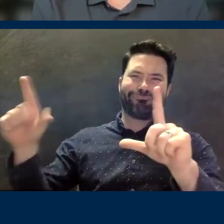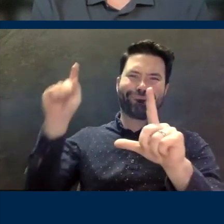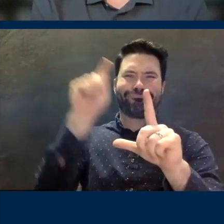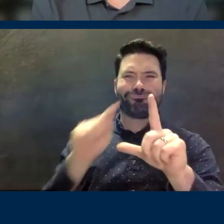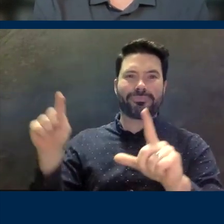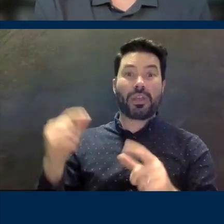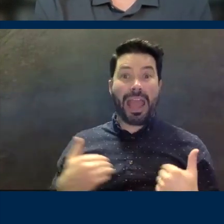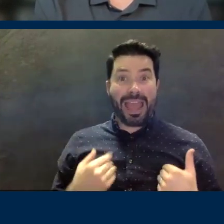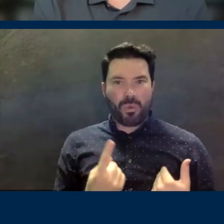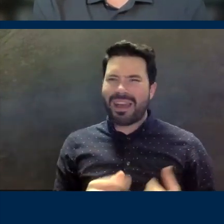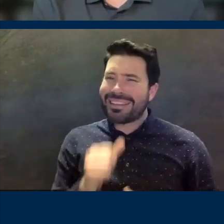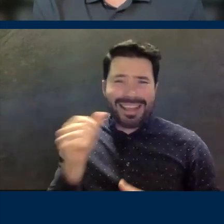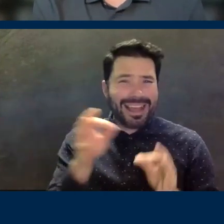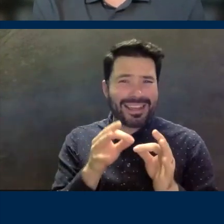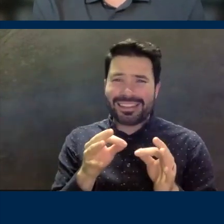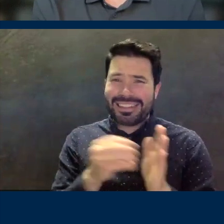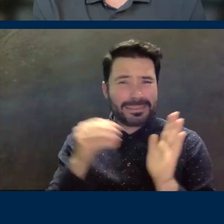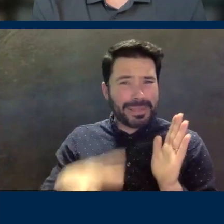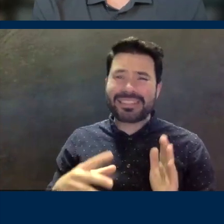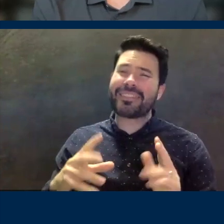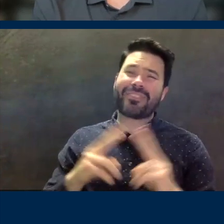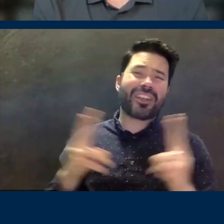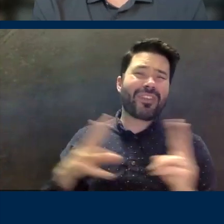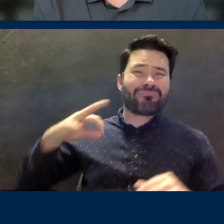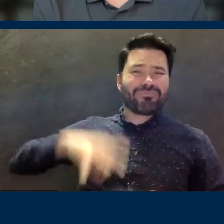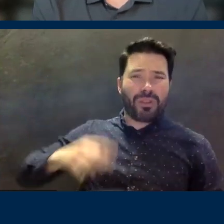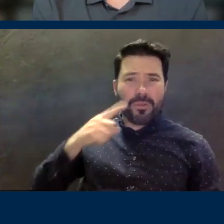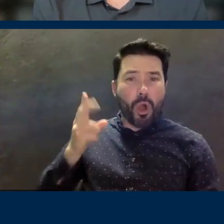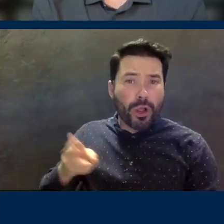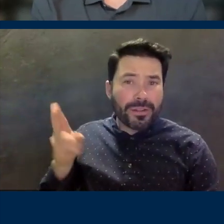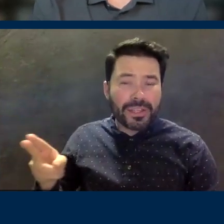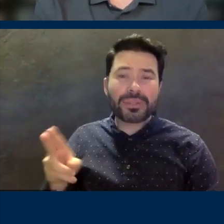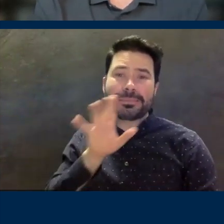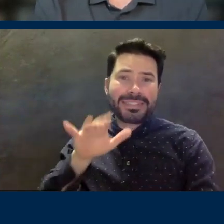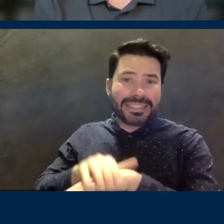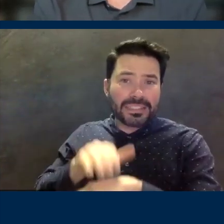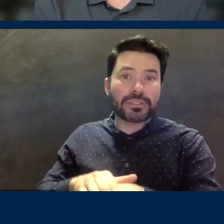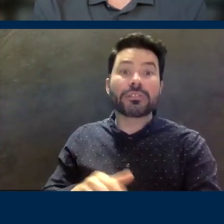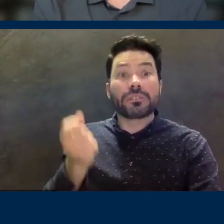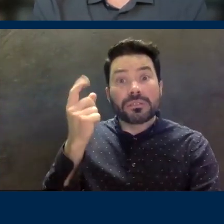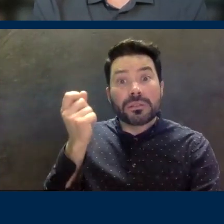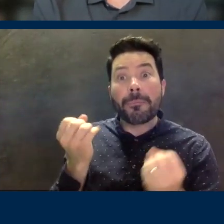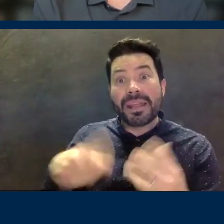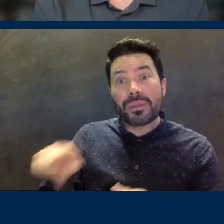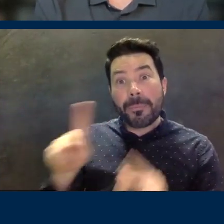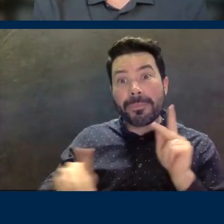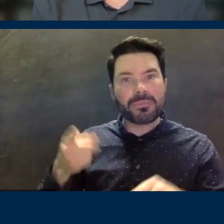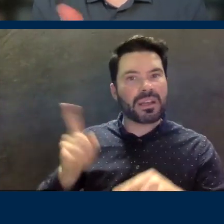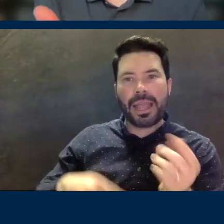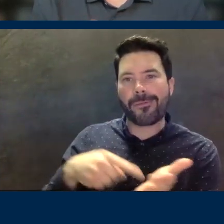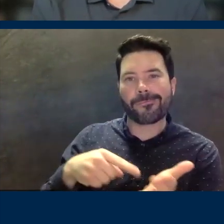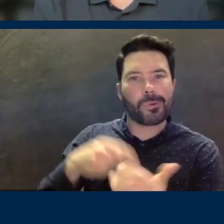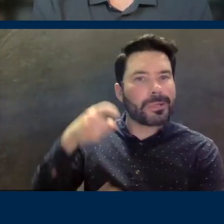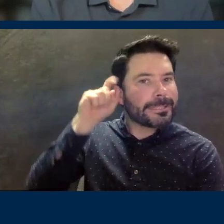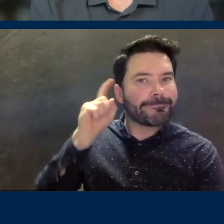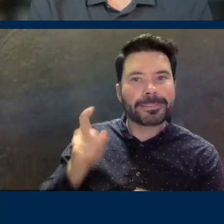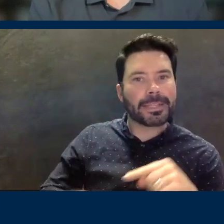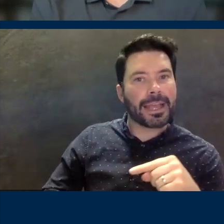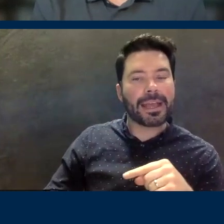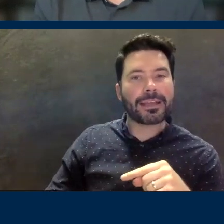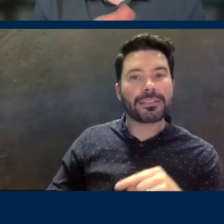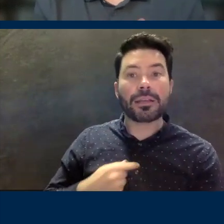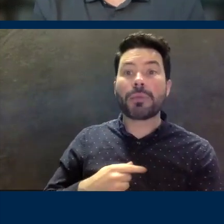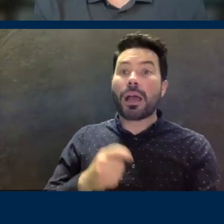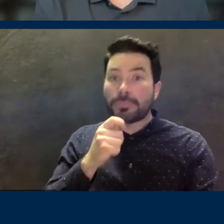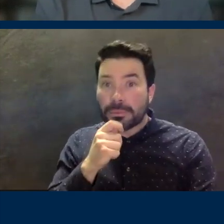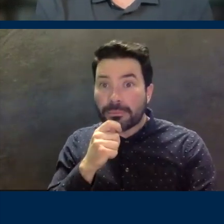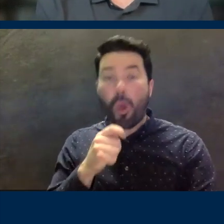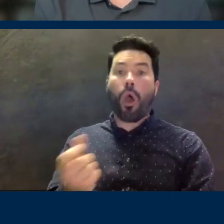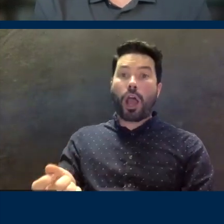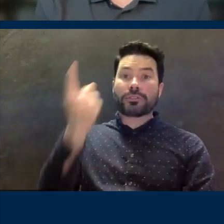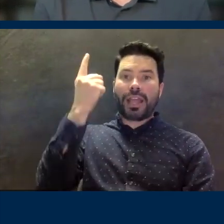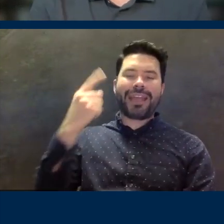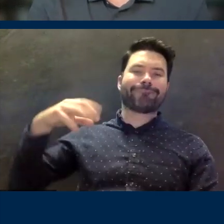Very, very helpful, for hard of hearing English speakers. Keep in mind, many of them cannot afford hearing aids, and when they can't understand you this can be a valuable tool, especially for those with moderate hearing loss.